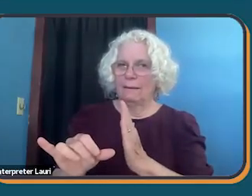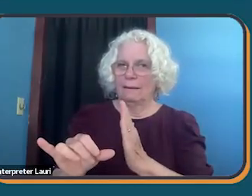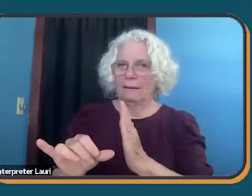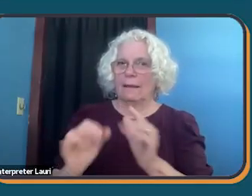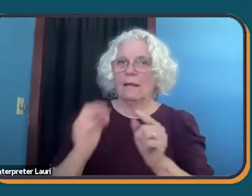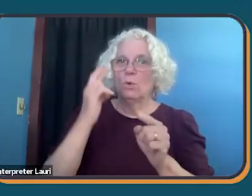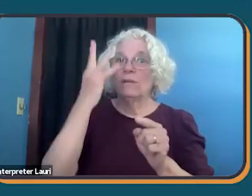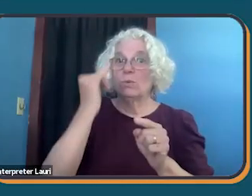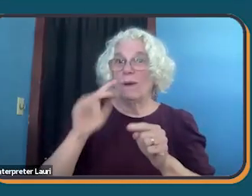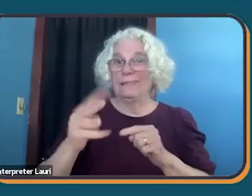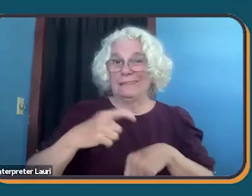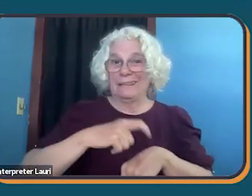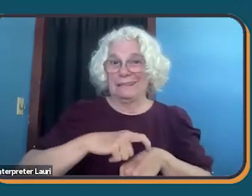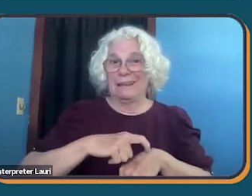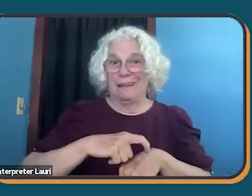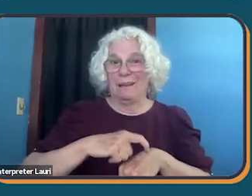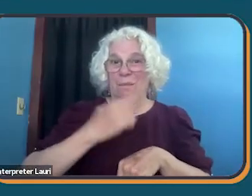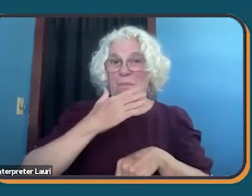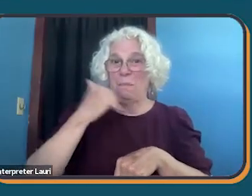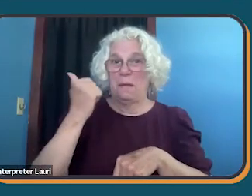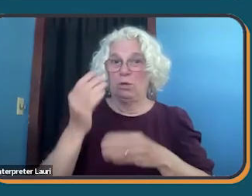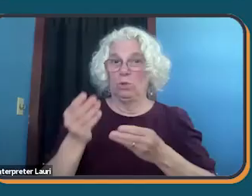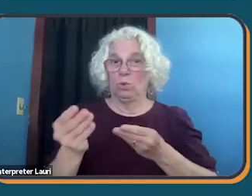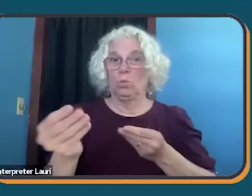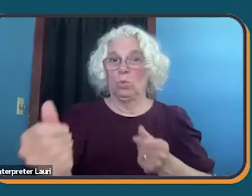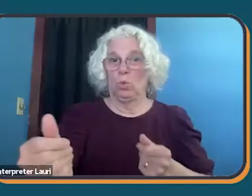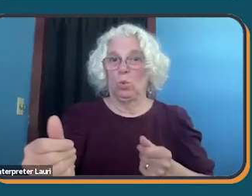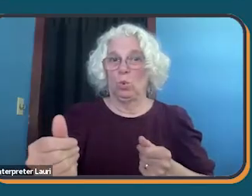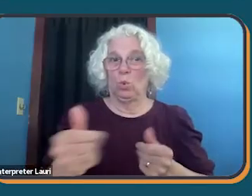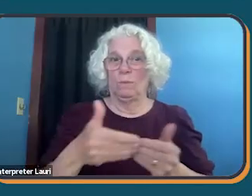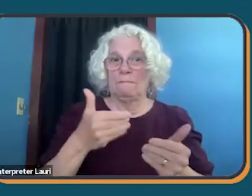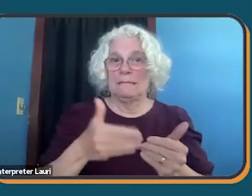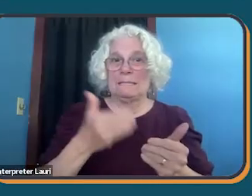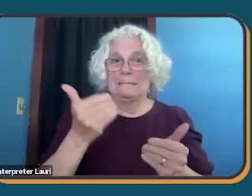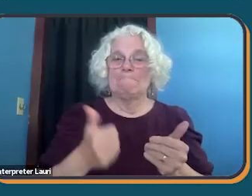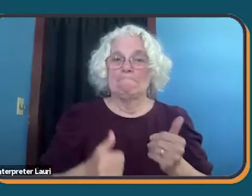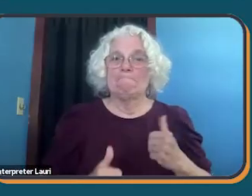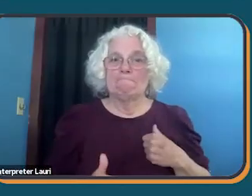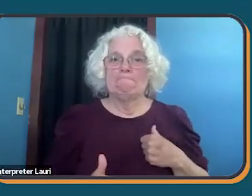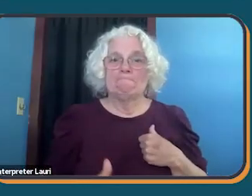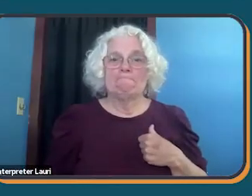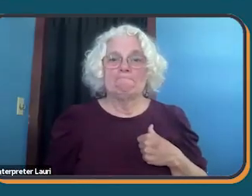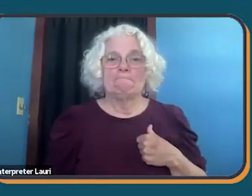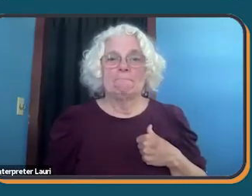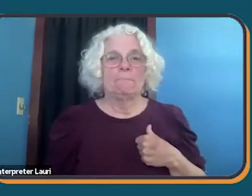that is why it was a smooth transition. I mean, a smooth situation.